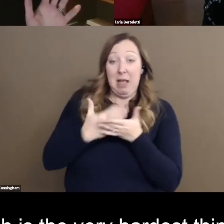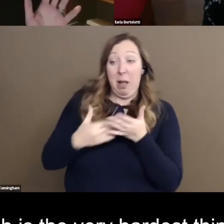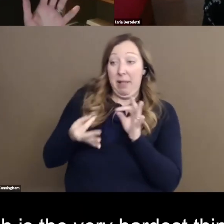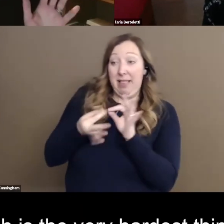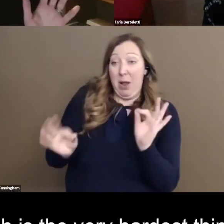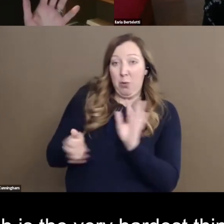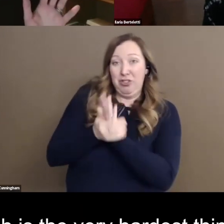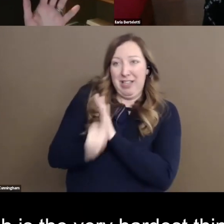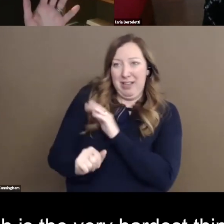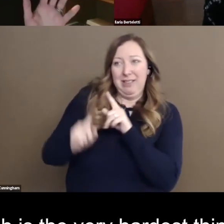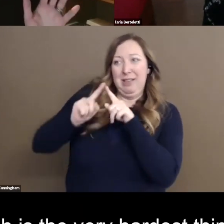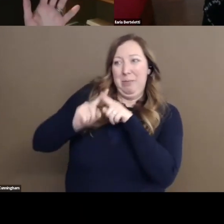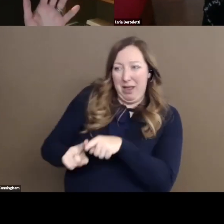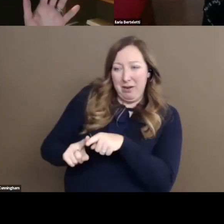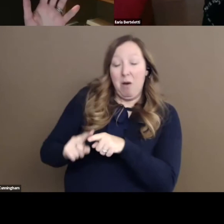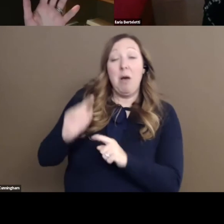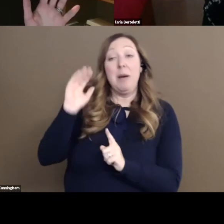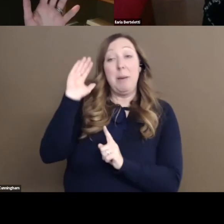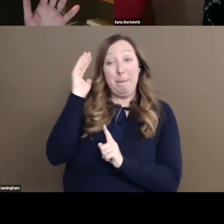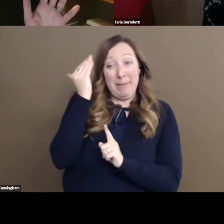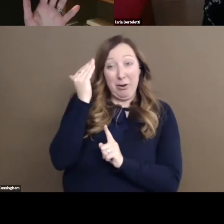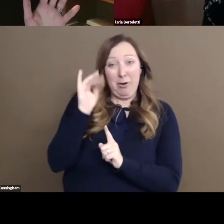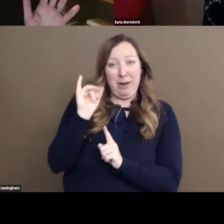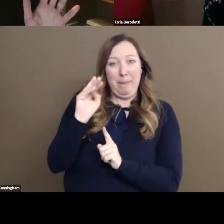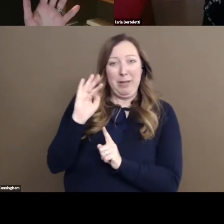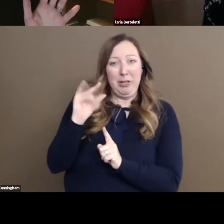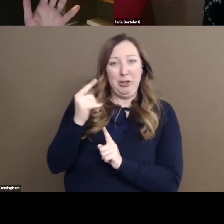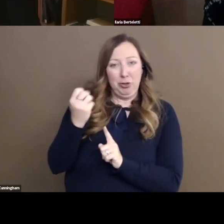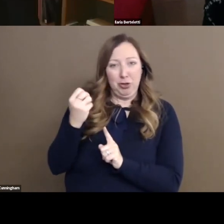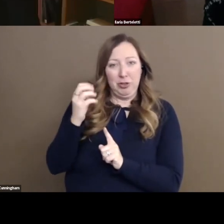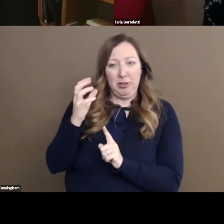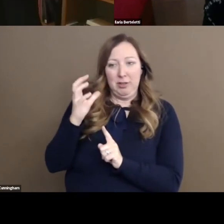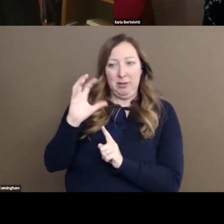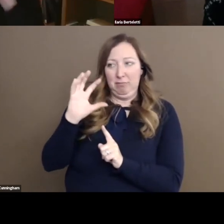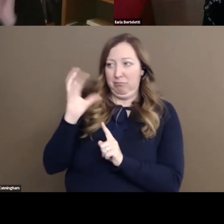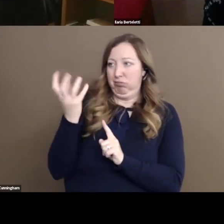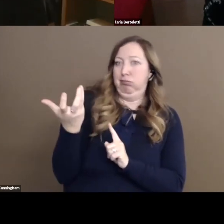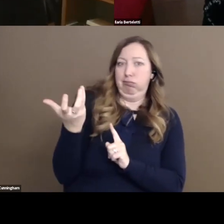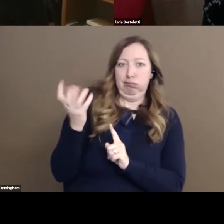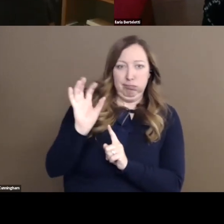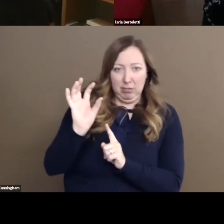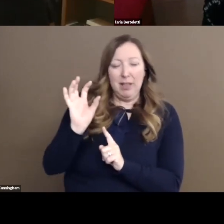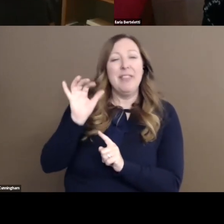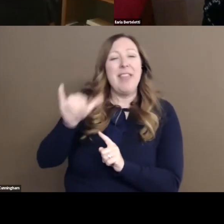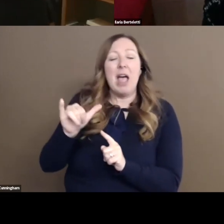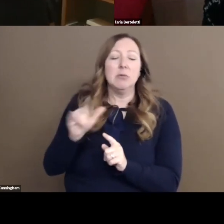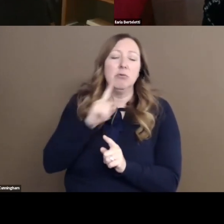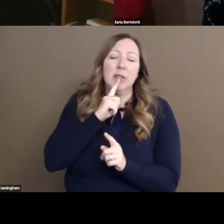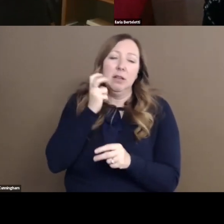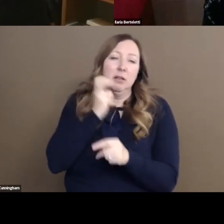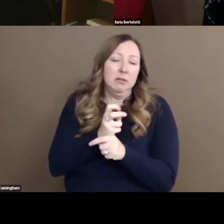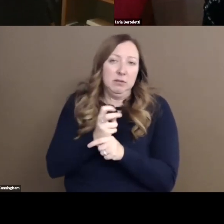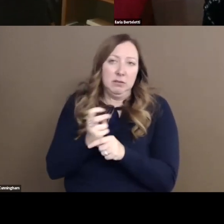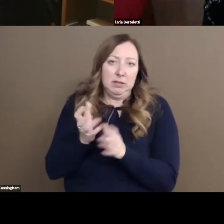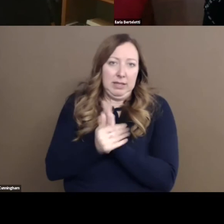this thing for representation no matter what